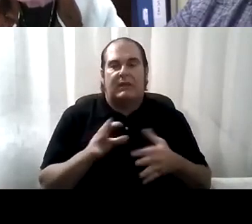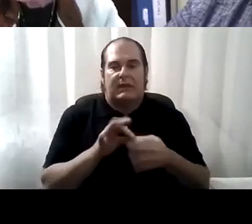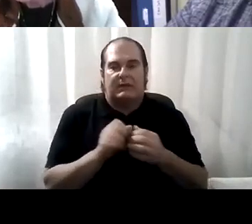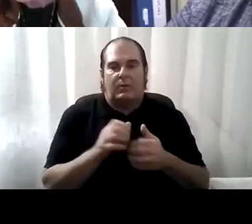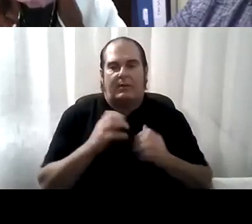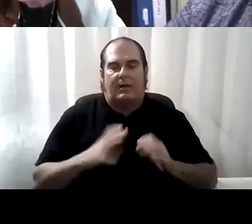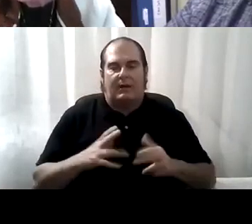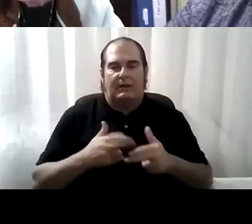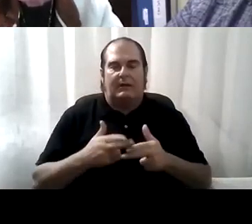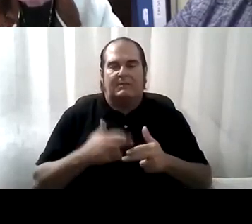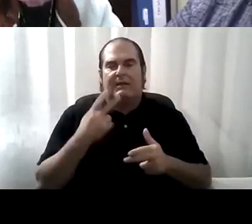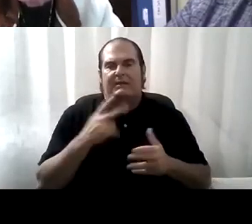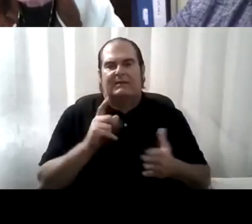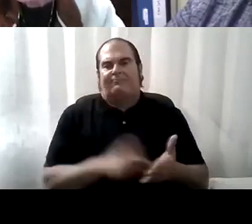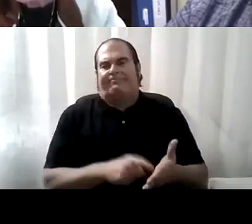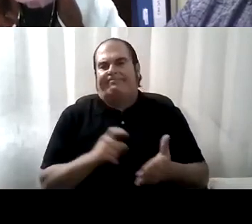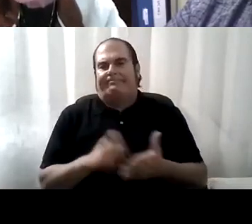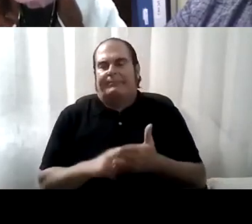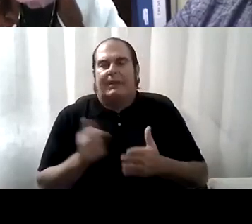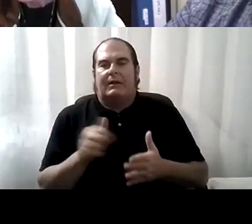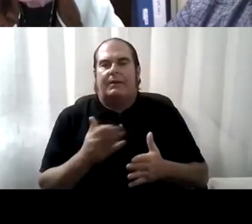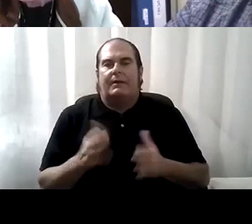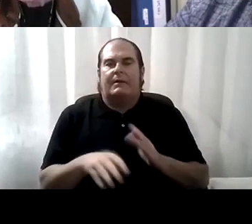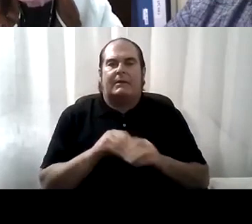things that stand out as maybe being outside normal limits.